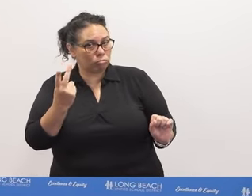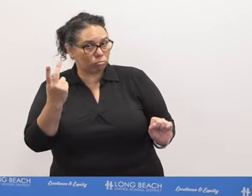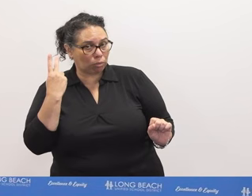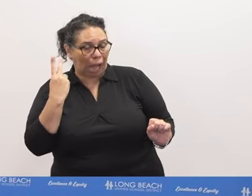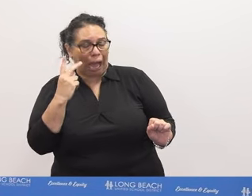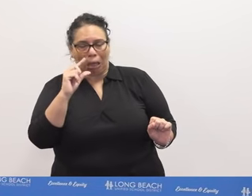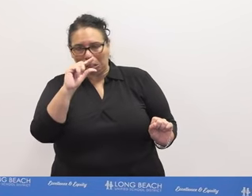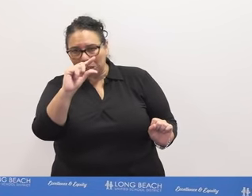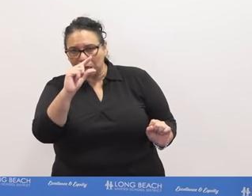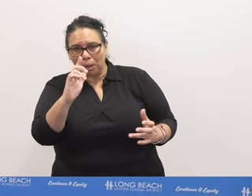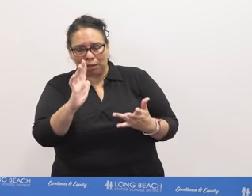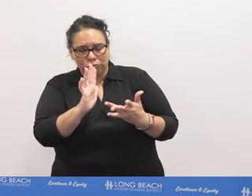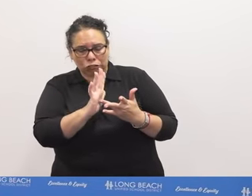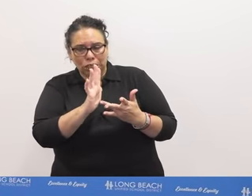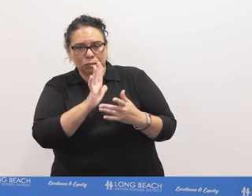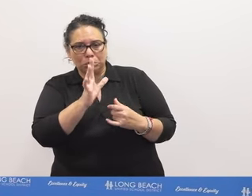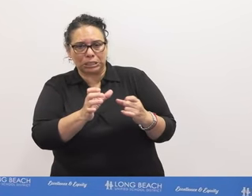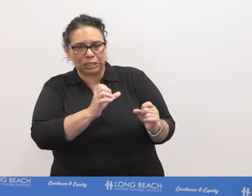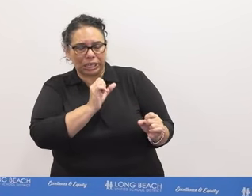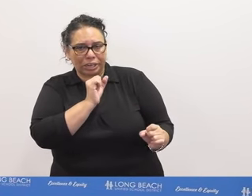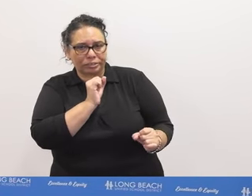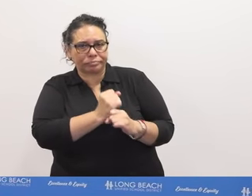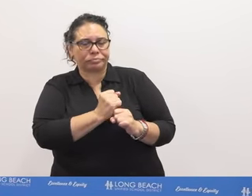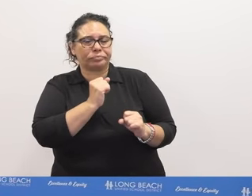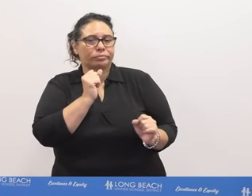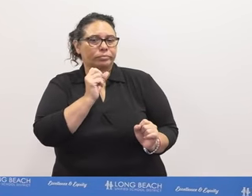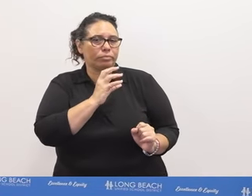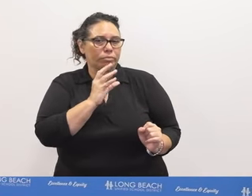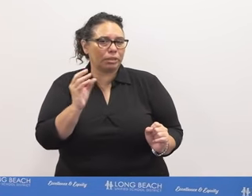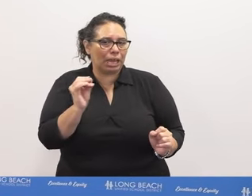on your freshman year and the foundation